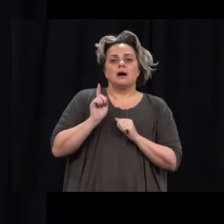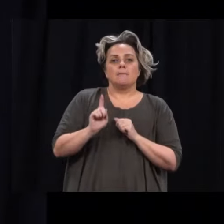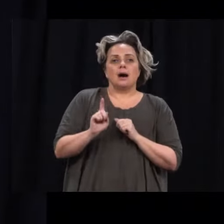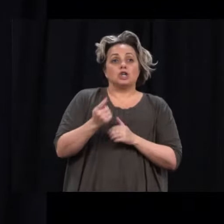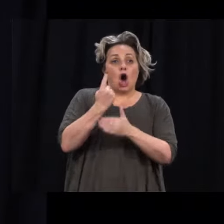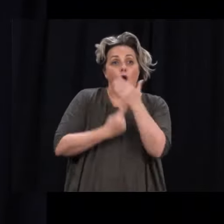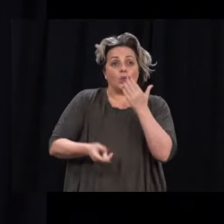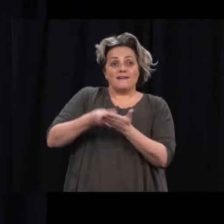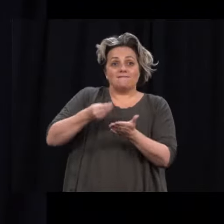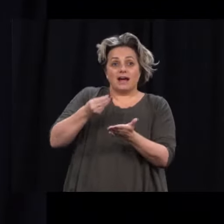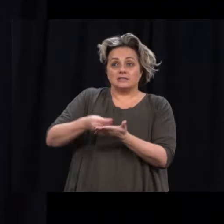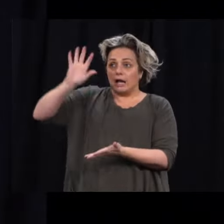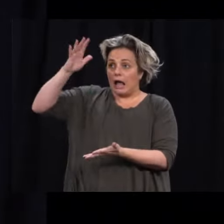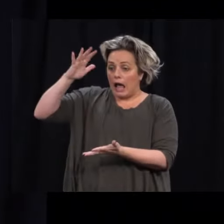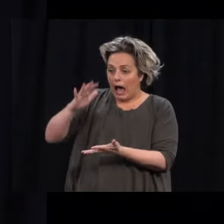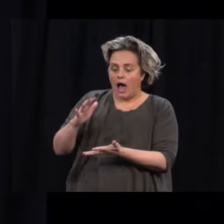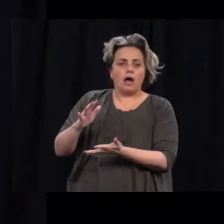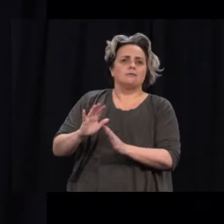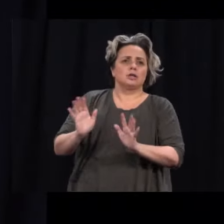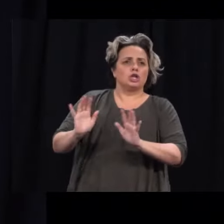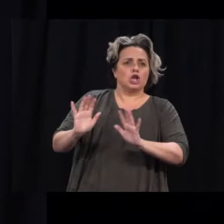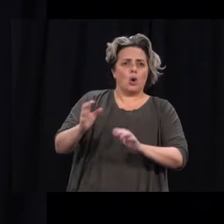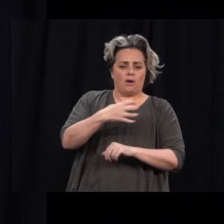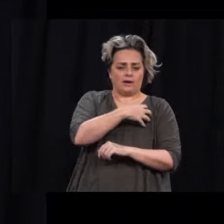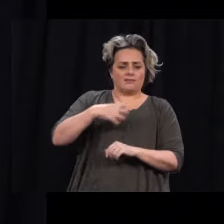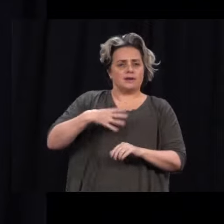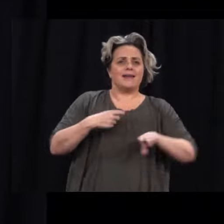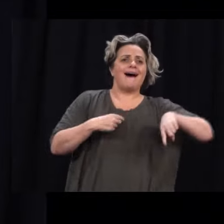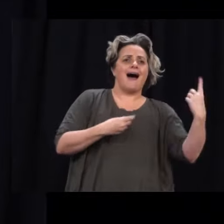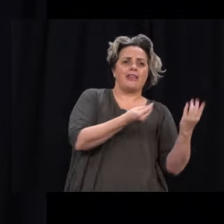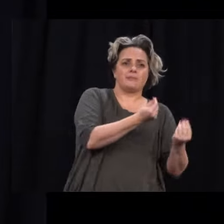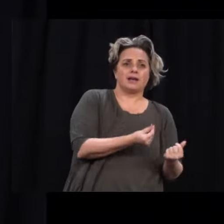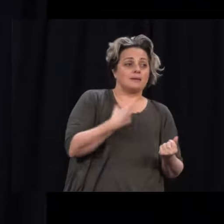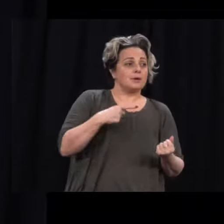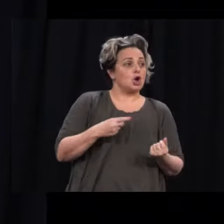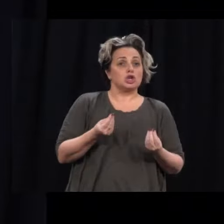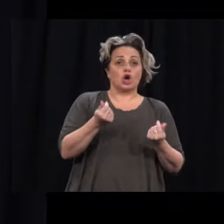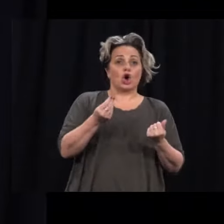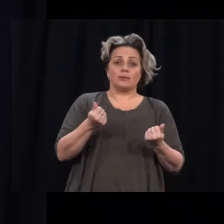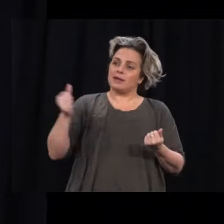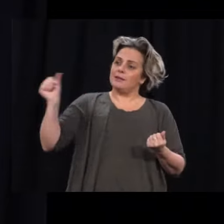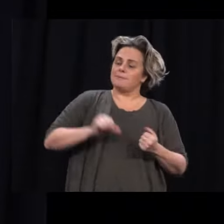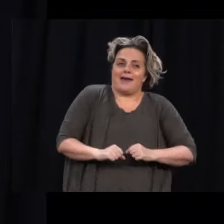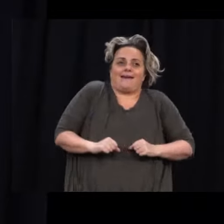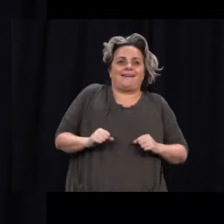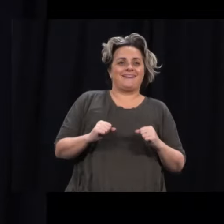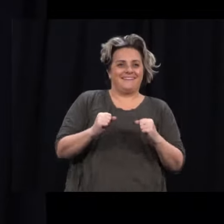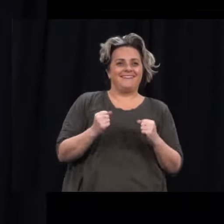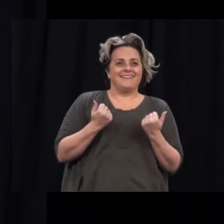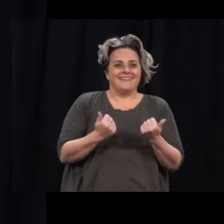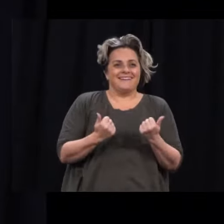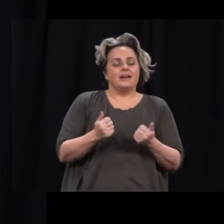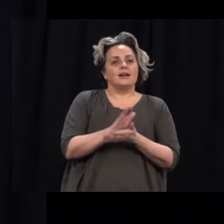Around about $1.5 billion we ar wear of. That takes us far into the future. I also want to say